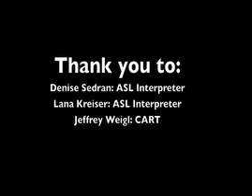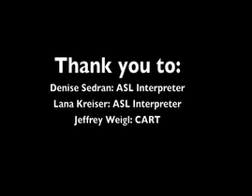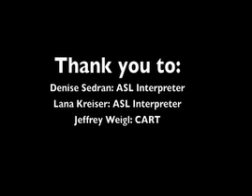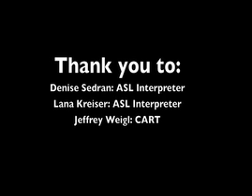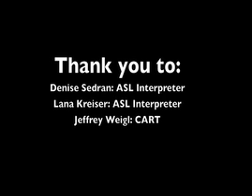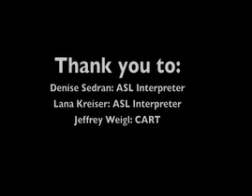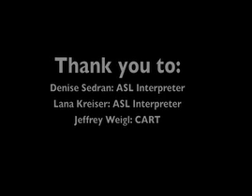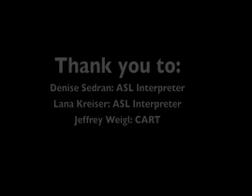folHlink="folHlink"/> Robin Demko Normal.dotm Robin Demko Microsoft Macintosh Word PICT) kZg9kZ^ kZo{w NskZkZ^ kZo{w kZkZg9kZg9 g9kZc g9o{s g9g9s kZo{g9V o{kZg9kZc g9g9 kZo{ o{o{g9kZ^